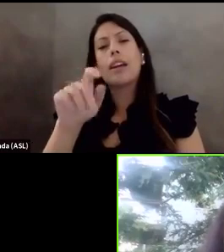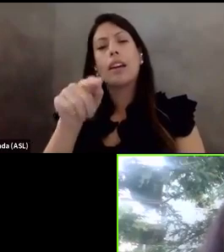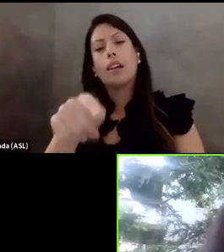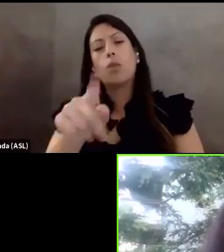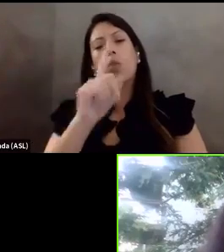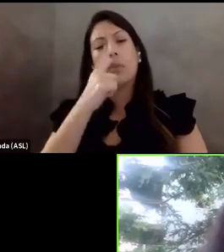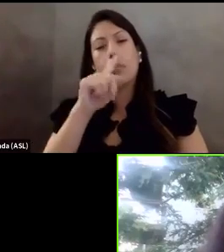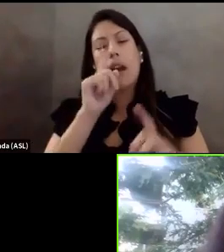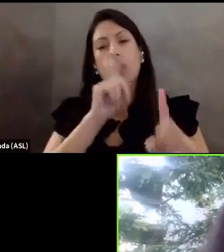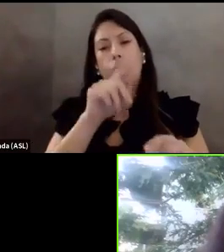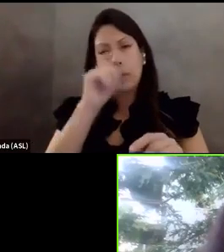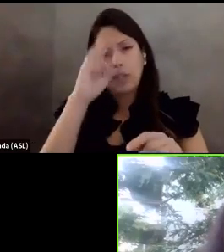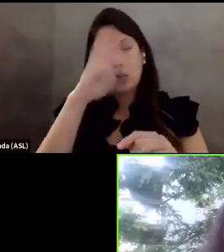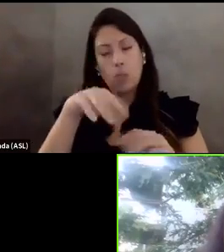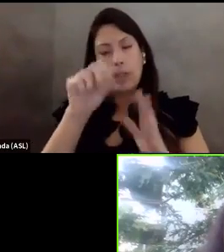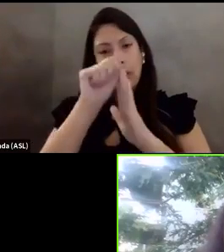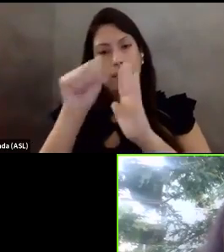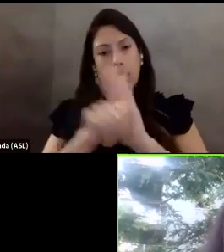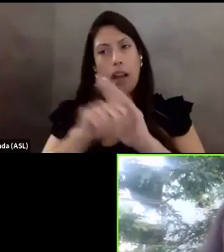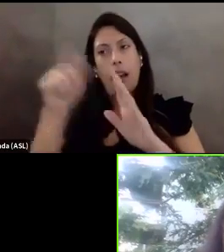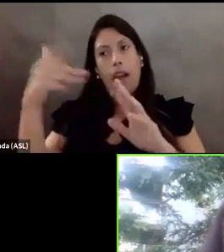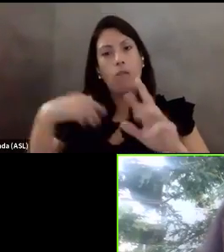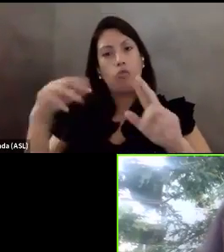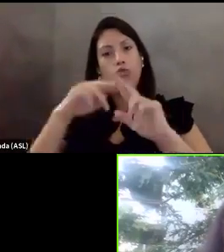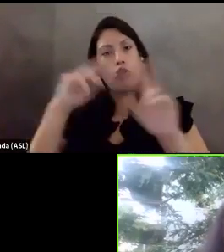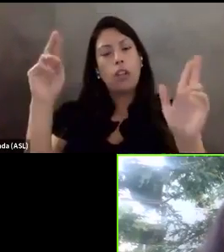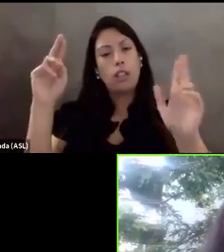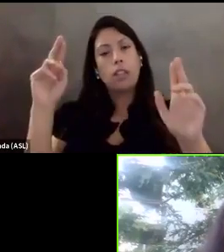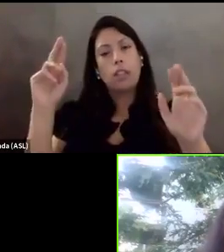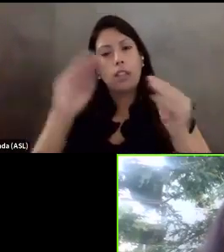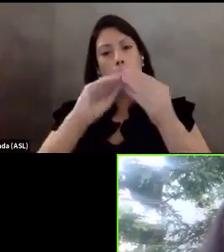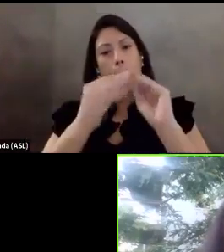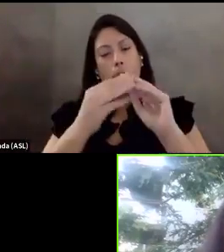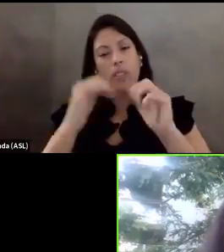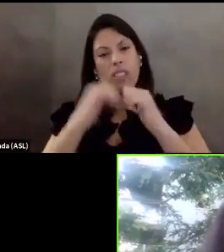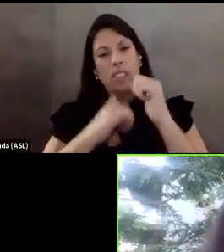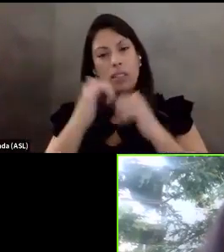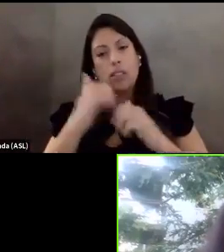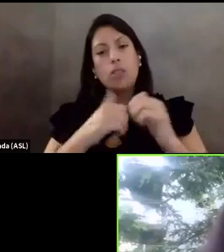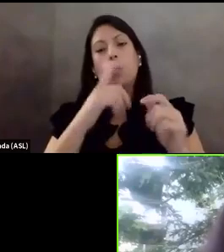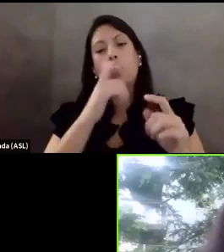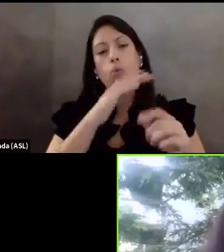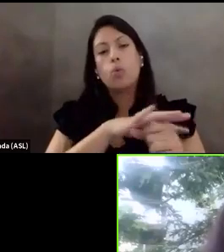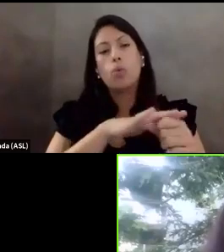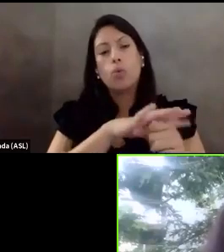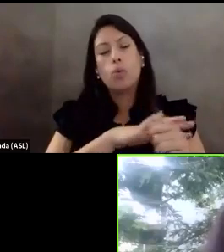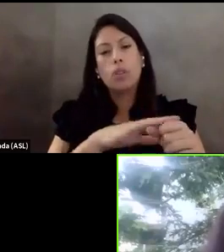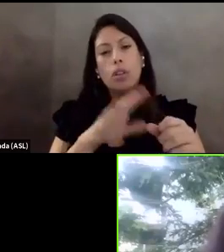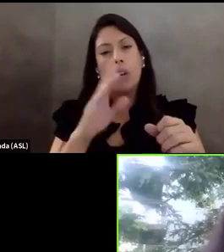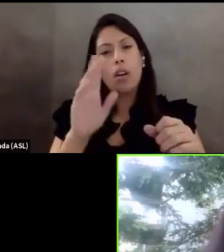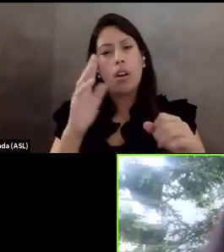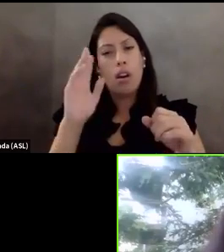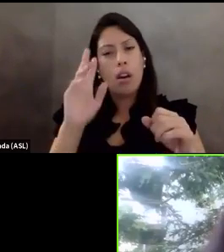statistics on the number of unknown responses to the racist and sexist. And I think it's similar. Right.